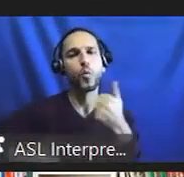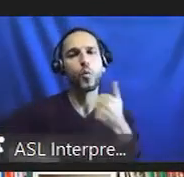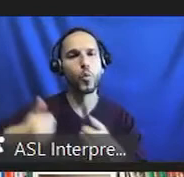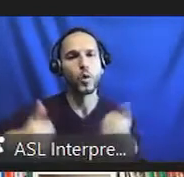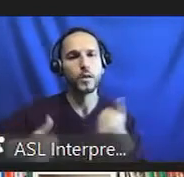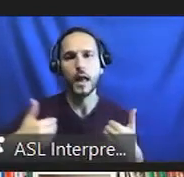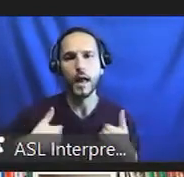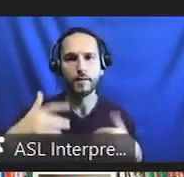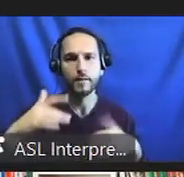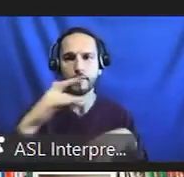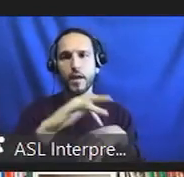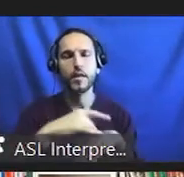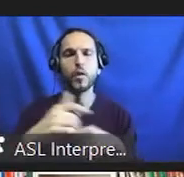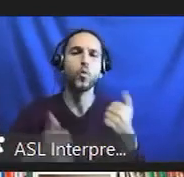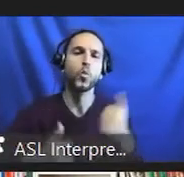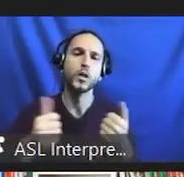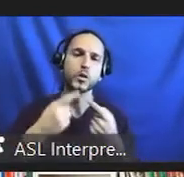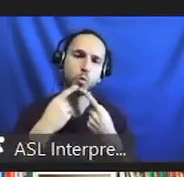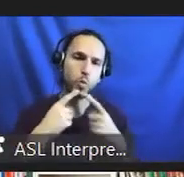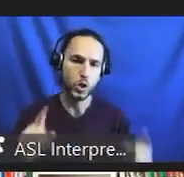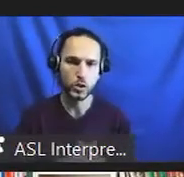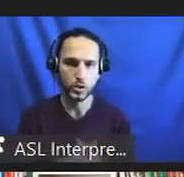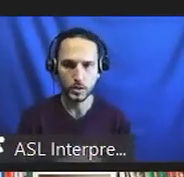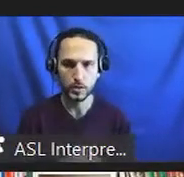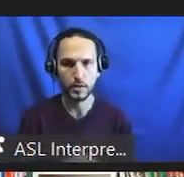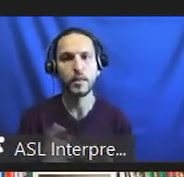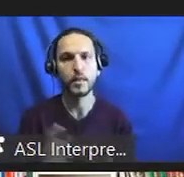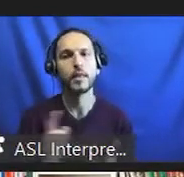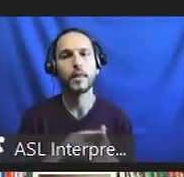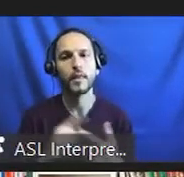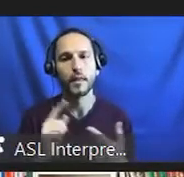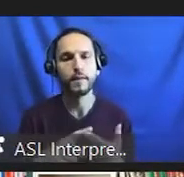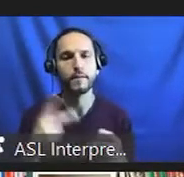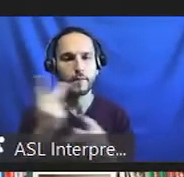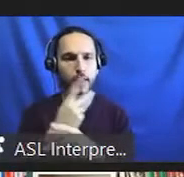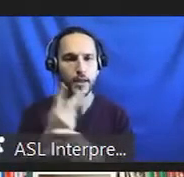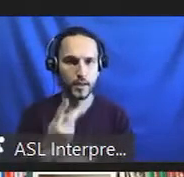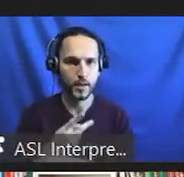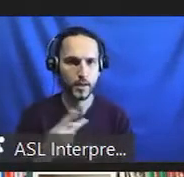what's available, what works, and what is cutting edge.